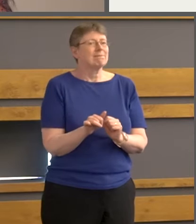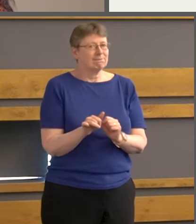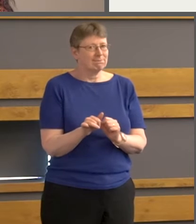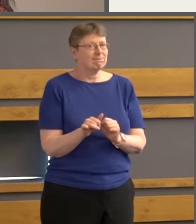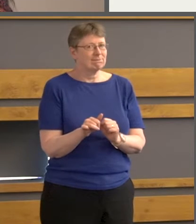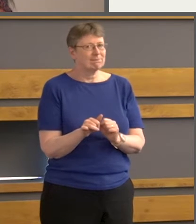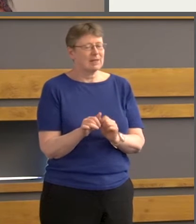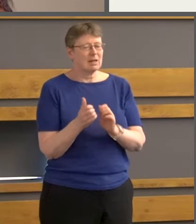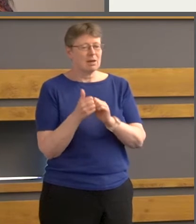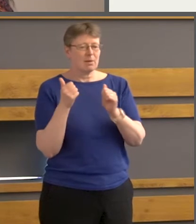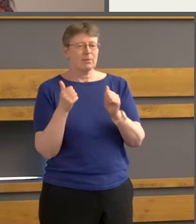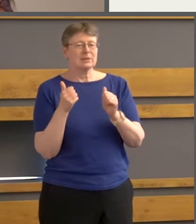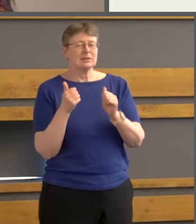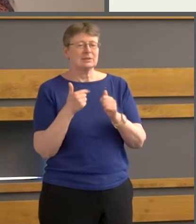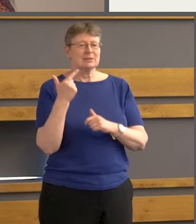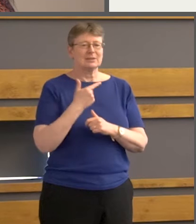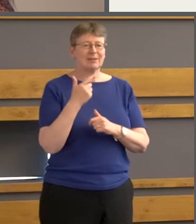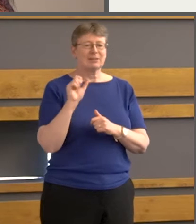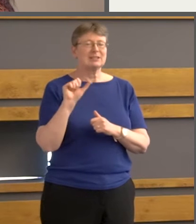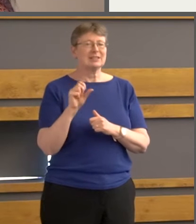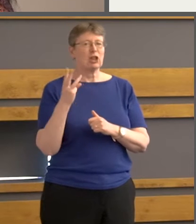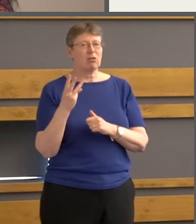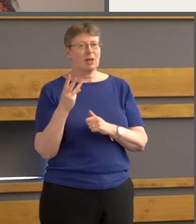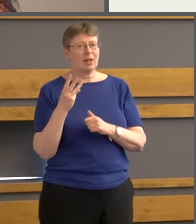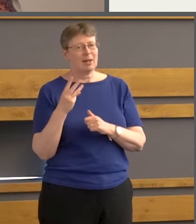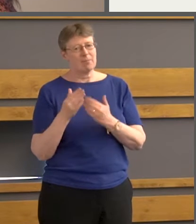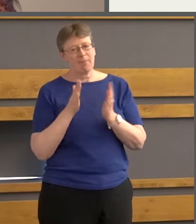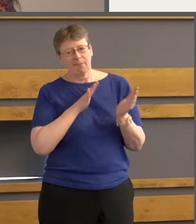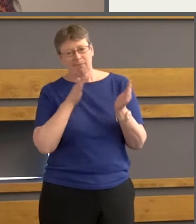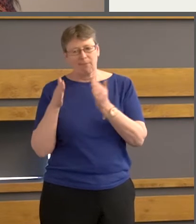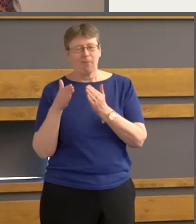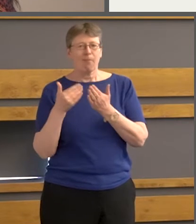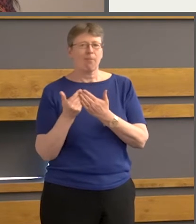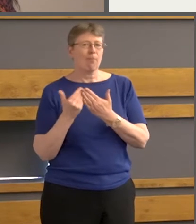from 1763 onwards towards banking, providing finance to the linen industry,